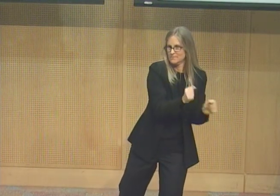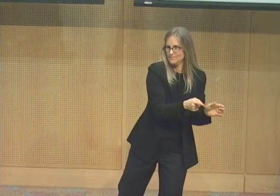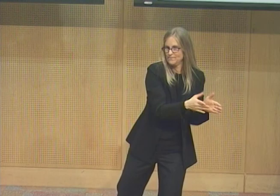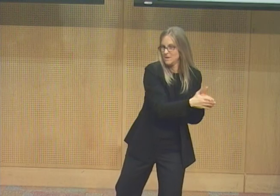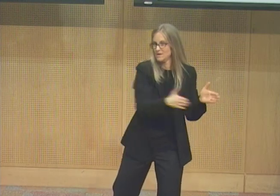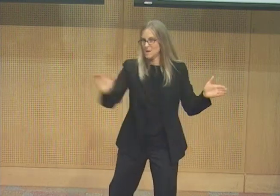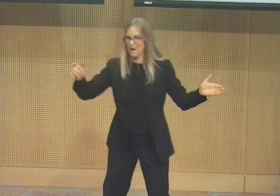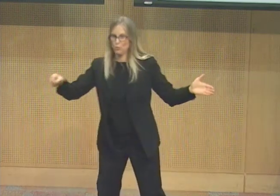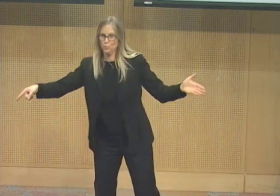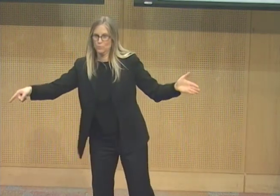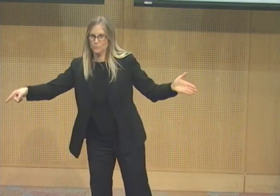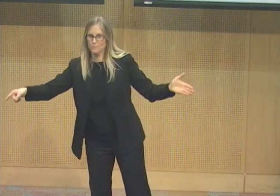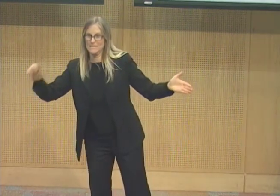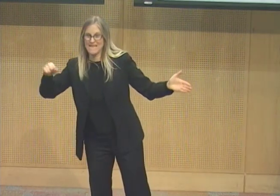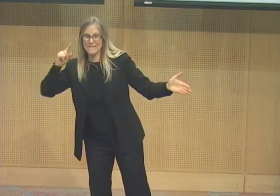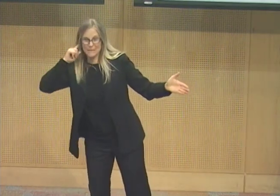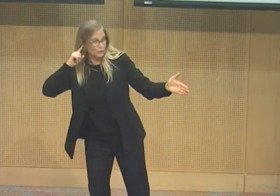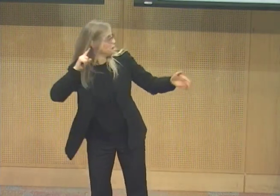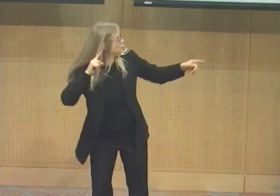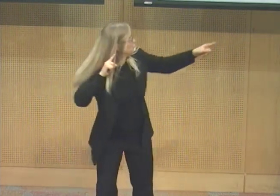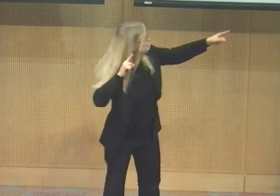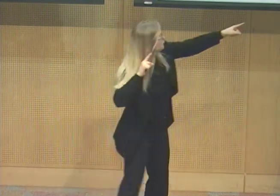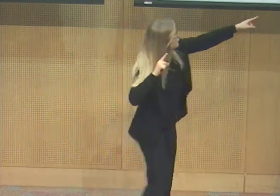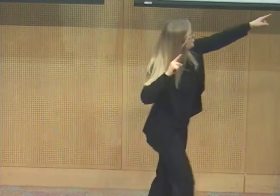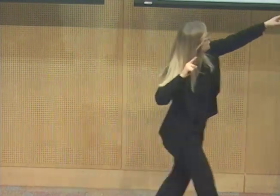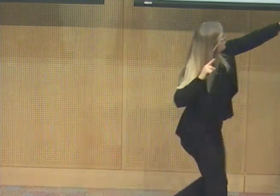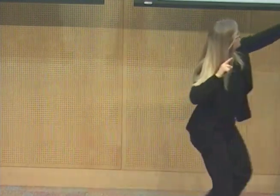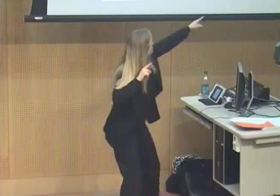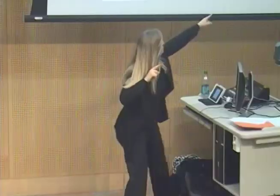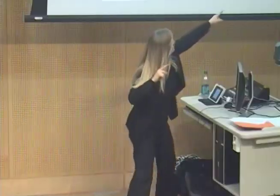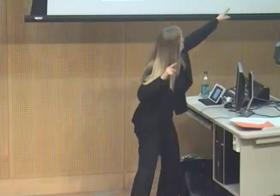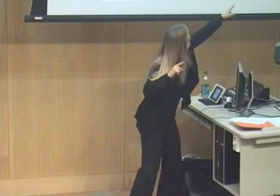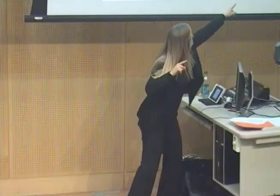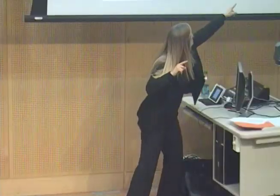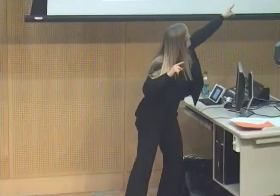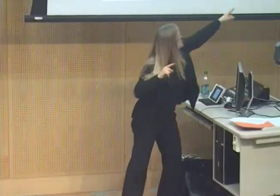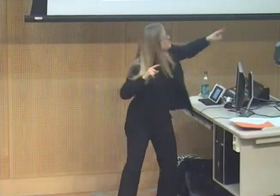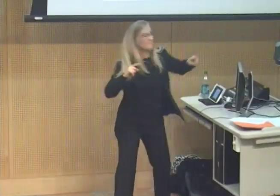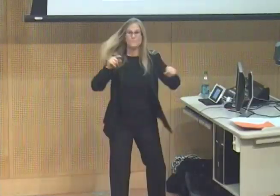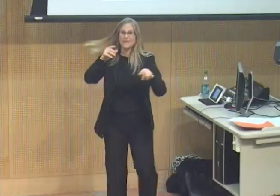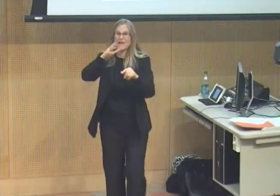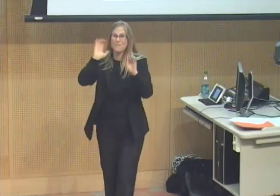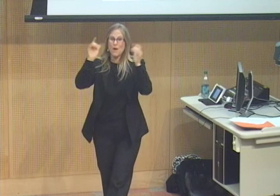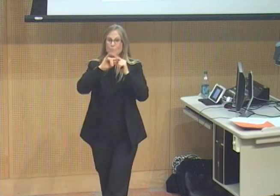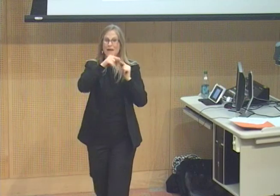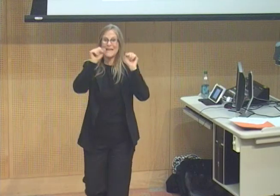is lessened. If you can hear, you have a higher quality of life.